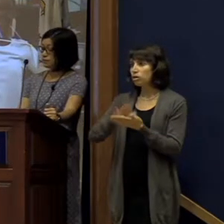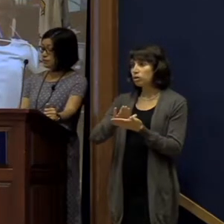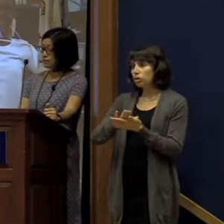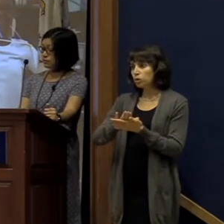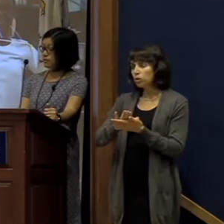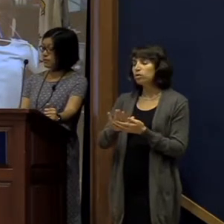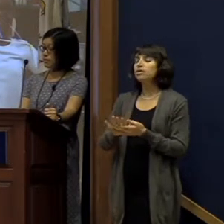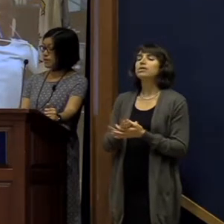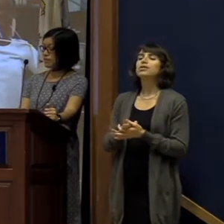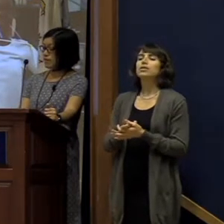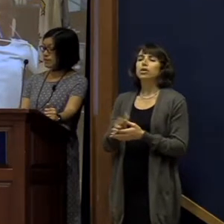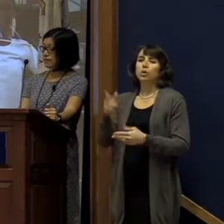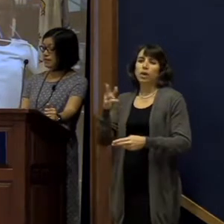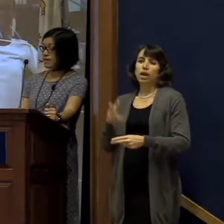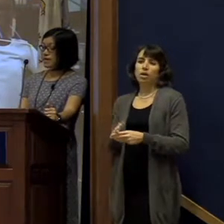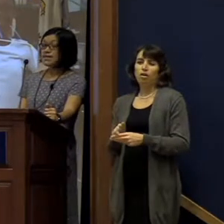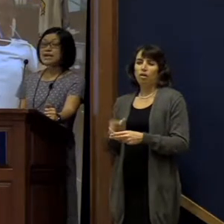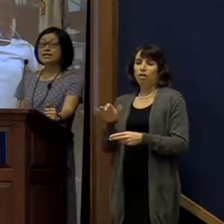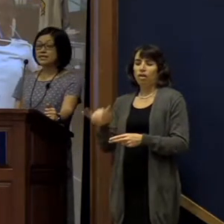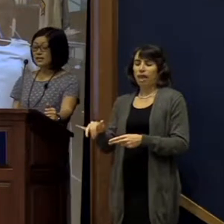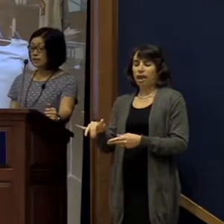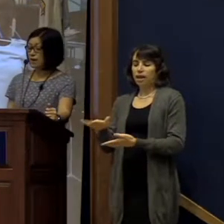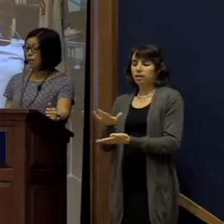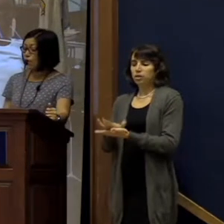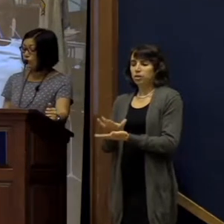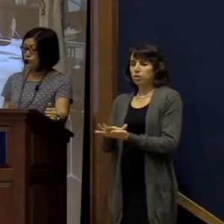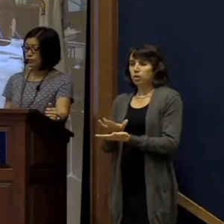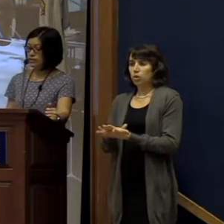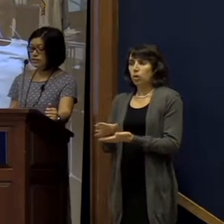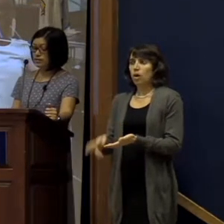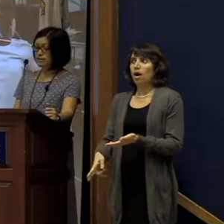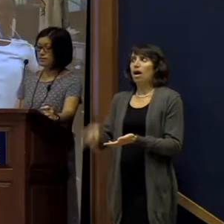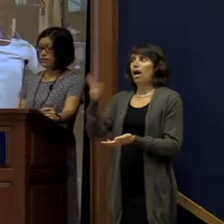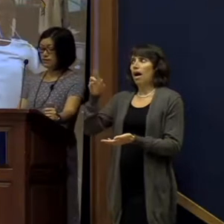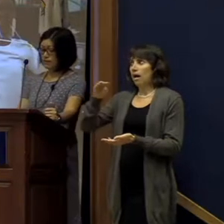Students from low-income families. They are intended to help all children succeed whatever their background.